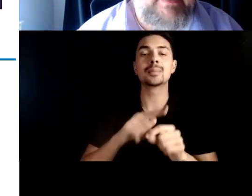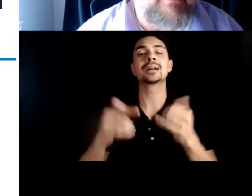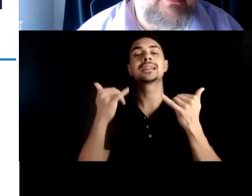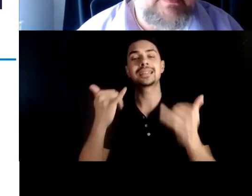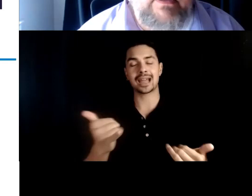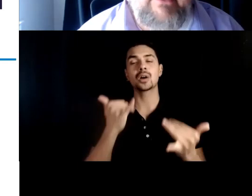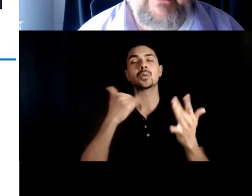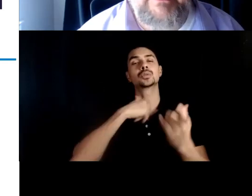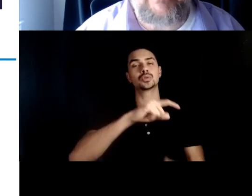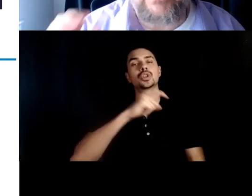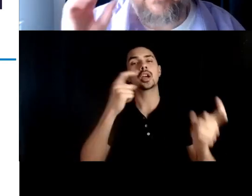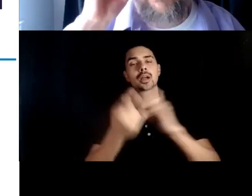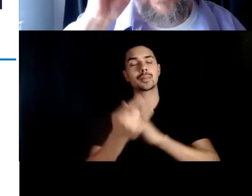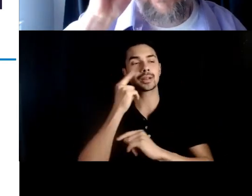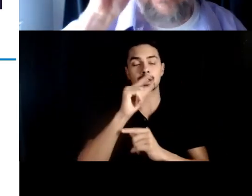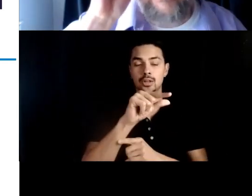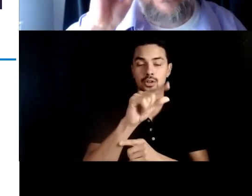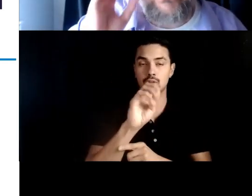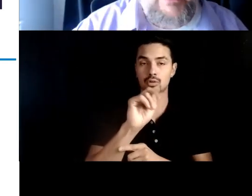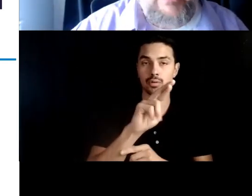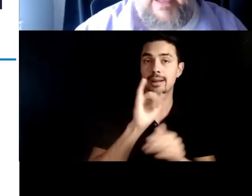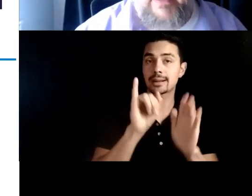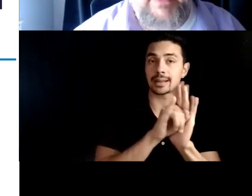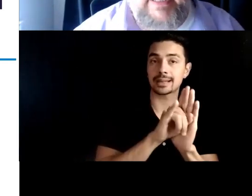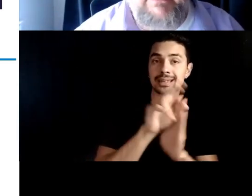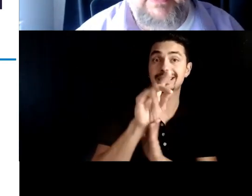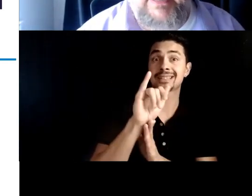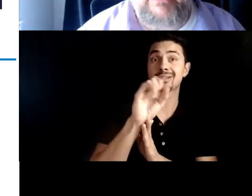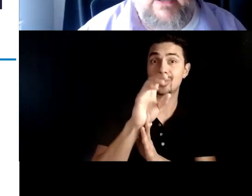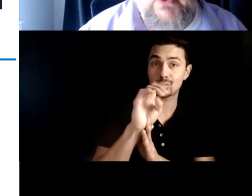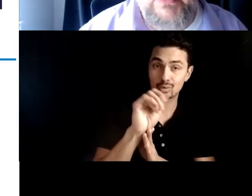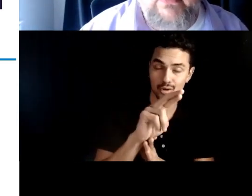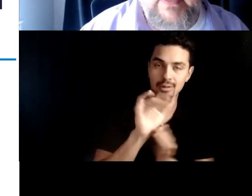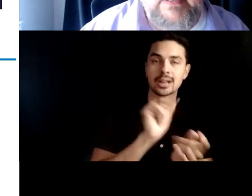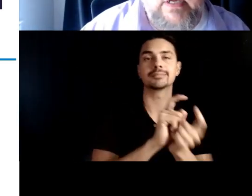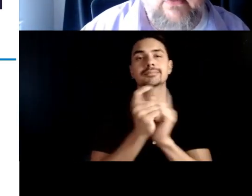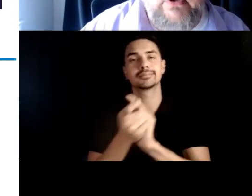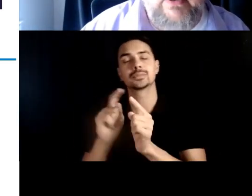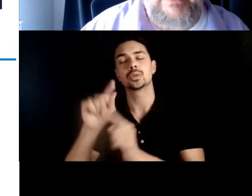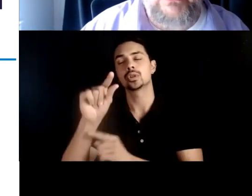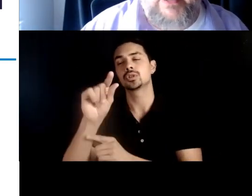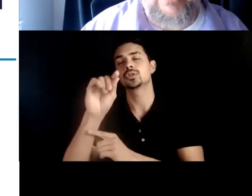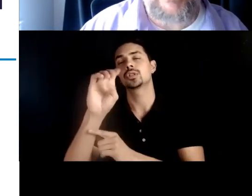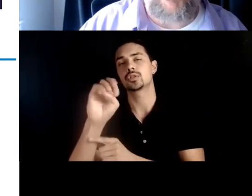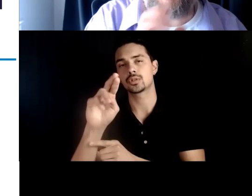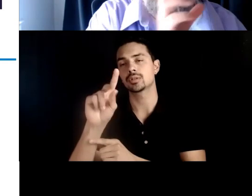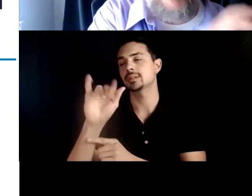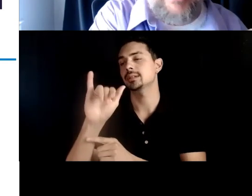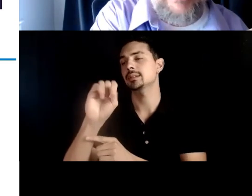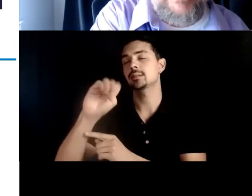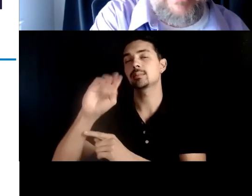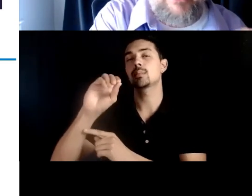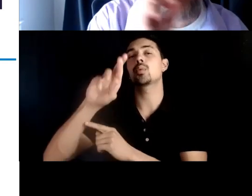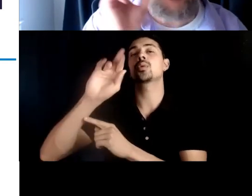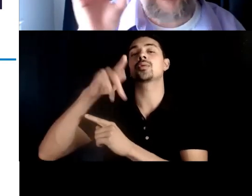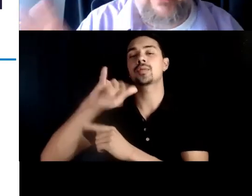So this oftentimes led people to not being able to get other services covered as well. So couldn't access therapy,